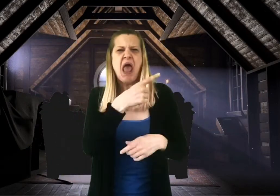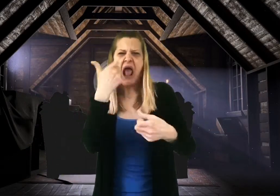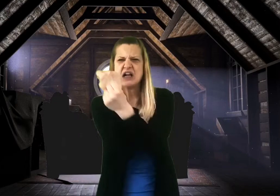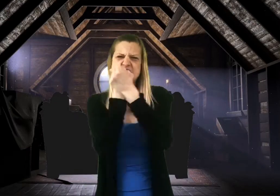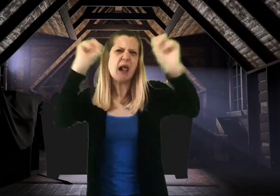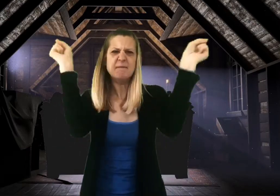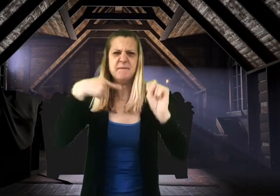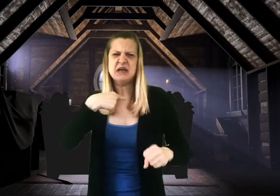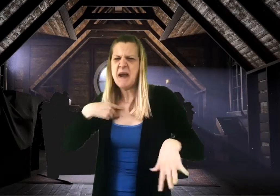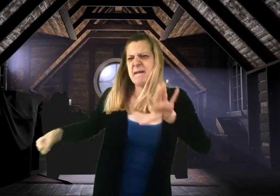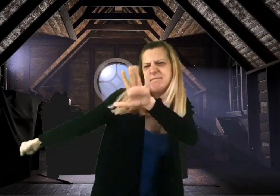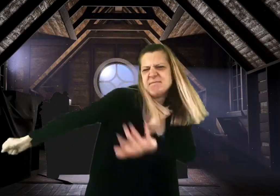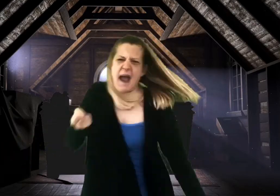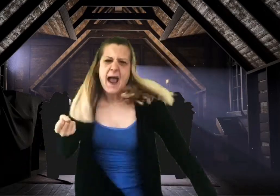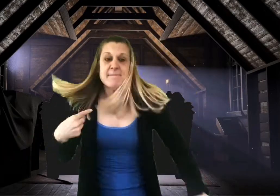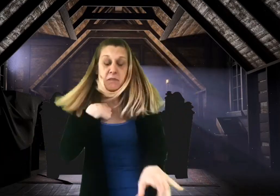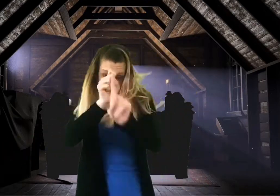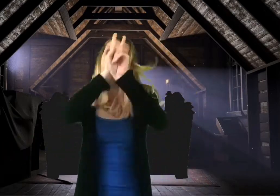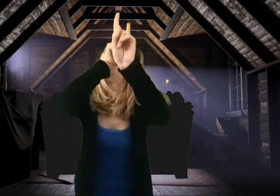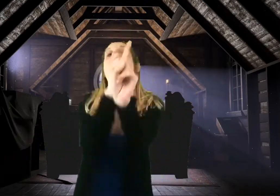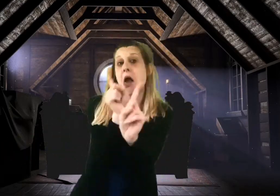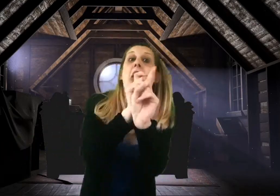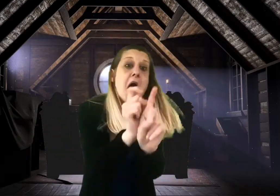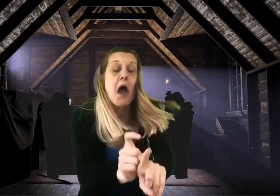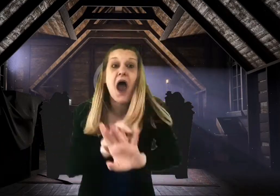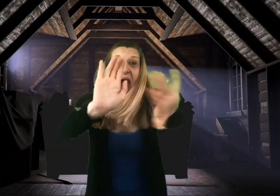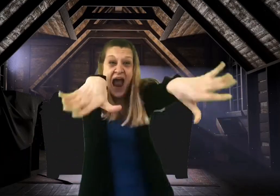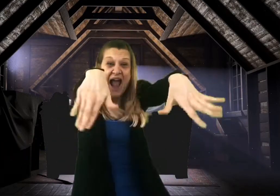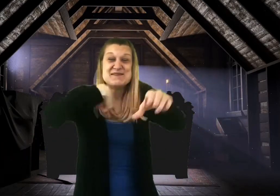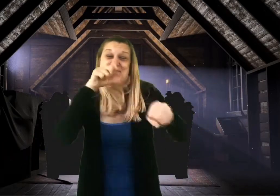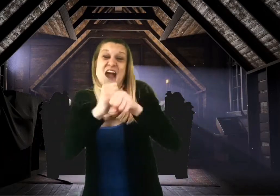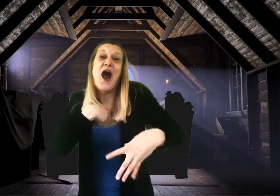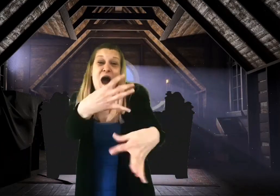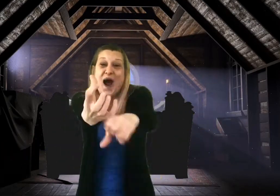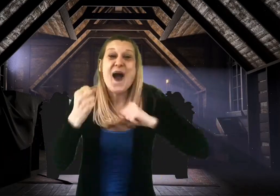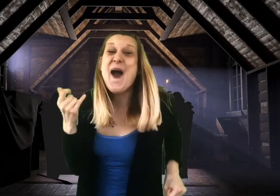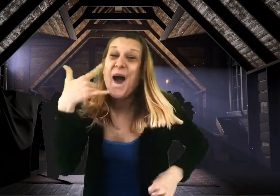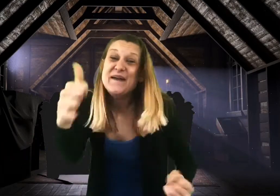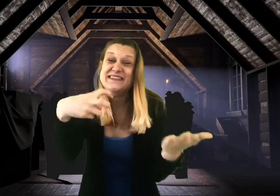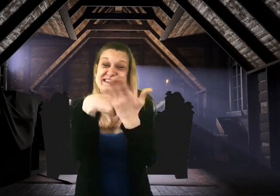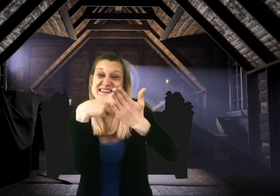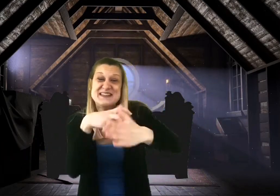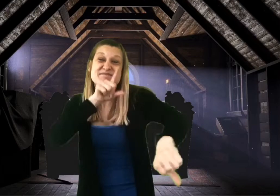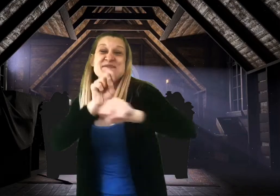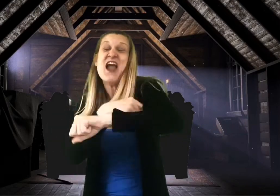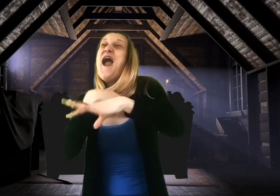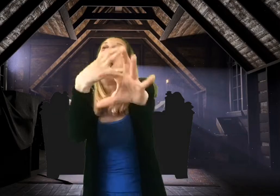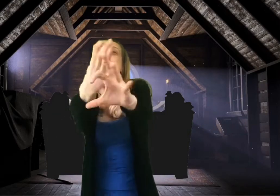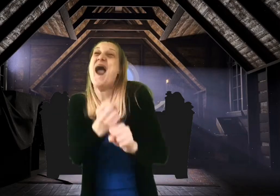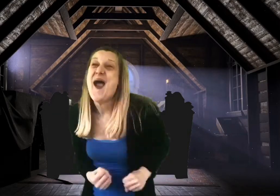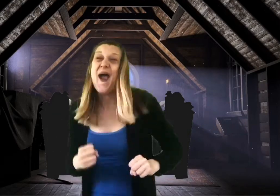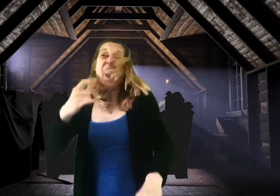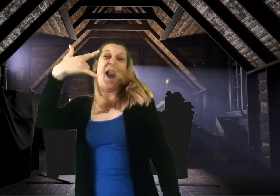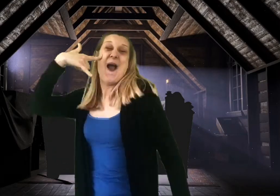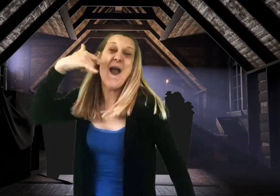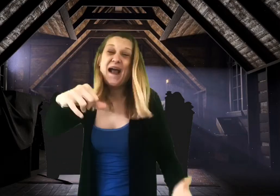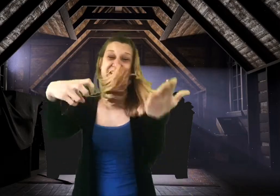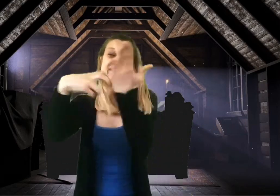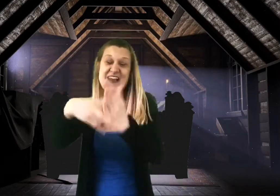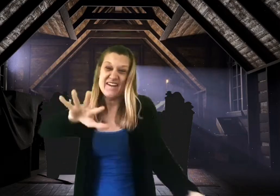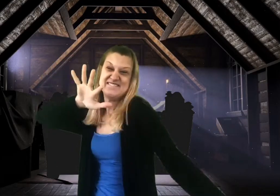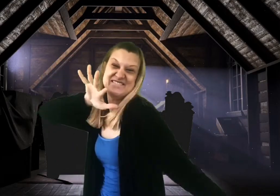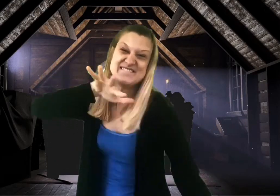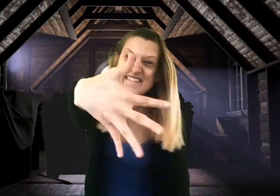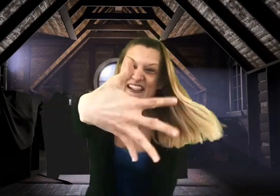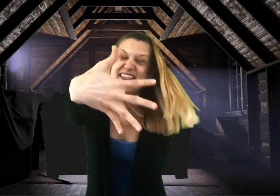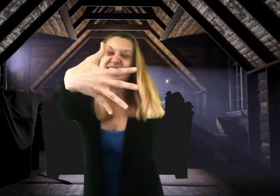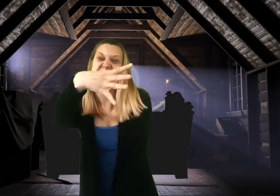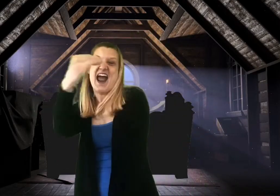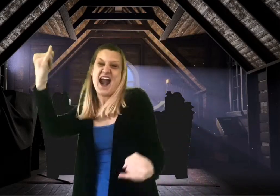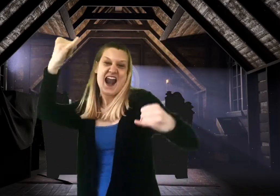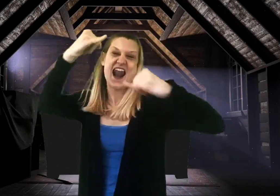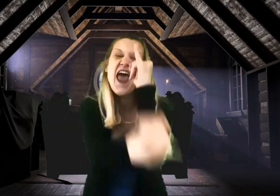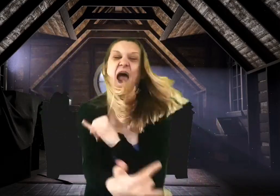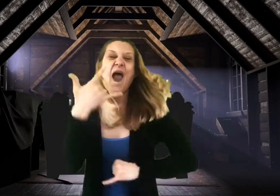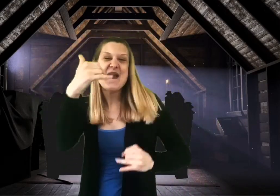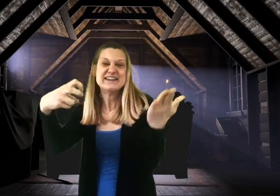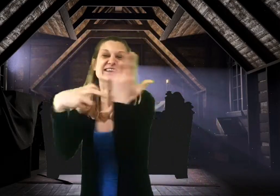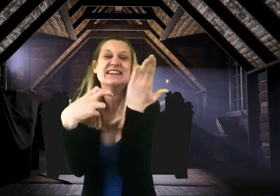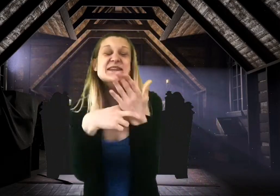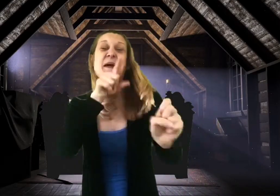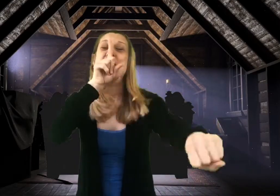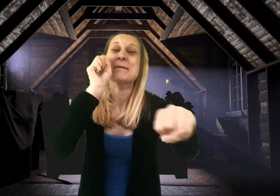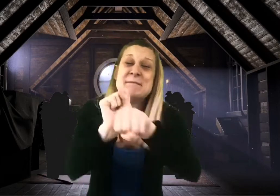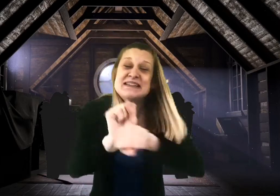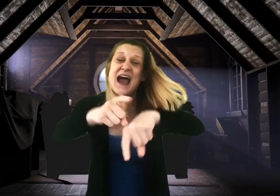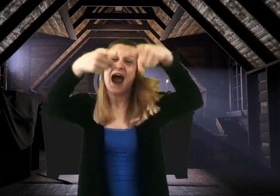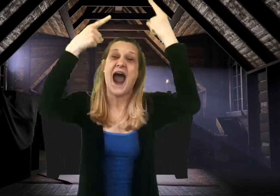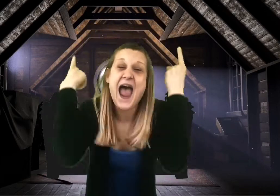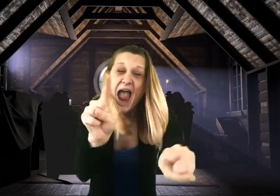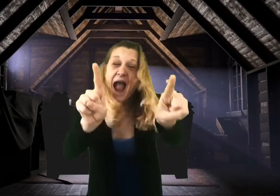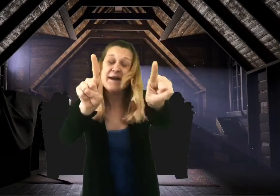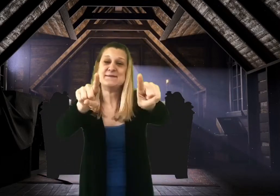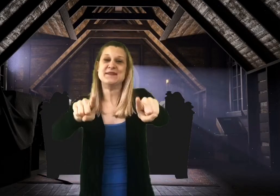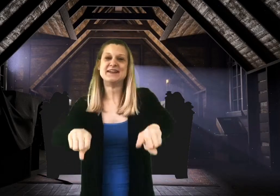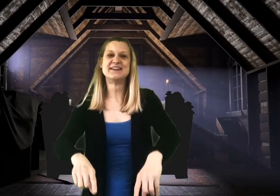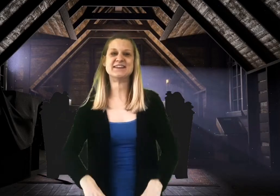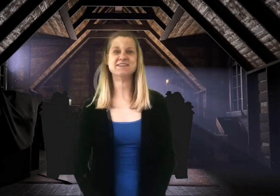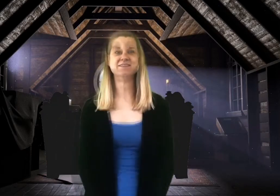and the shopkeeper rescued me and, then, then, oh, I have it! and here I am! IT’S THE FIFTH AND LAST GOLDEN TICKET! It happened!"